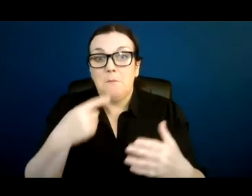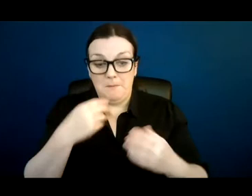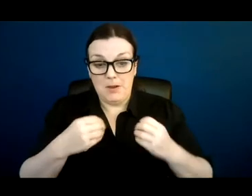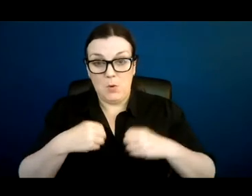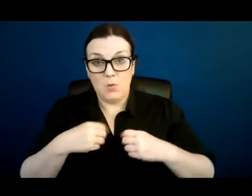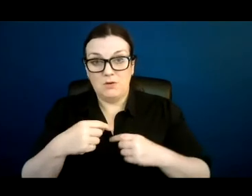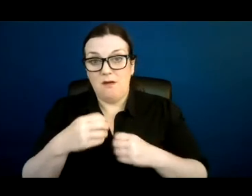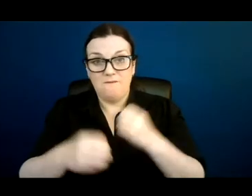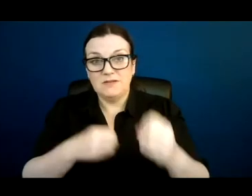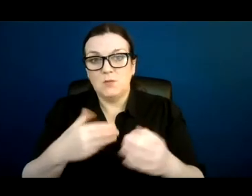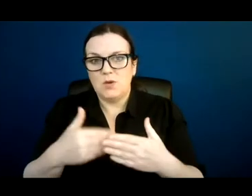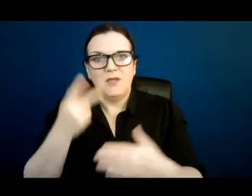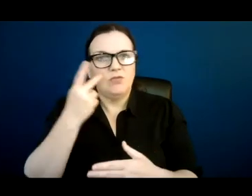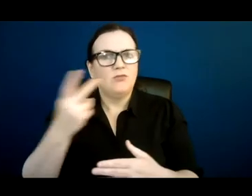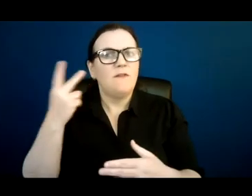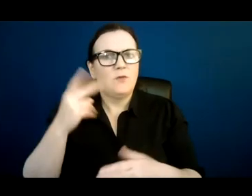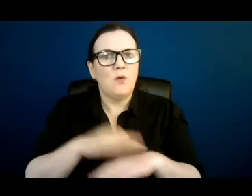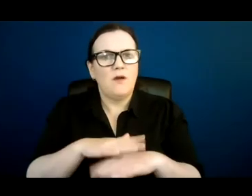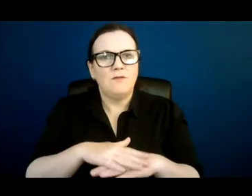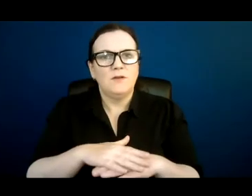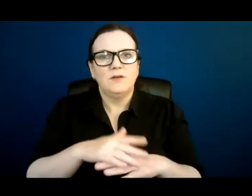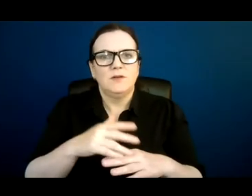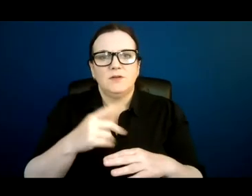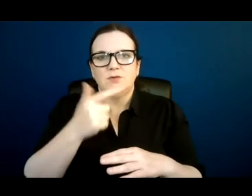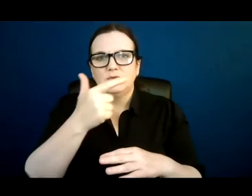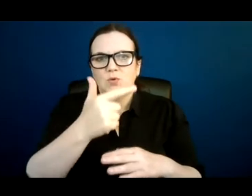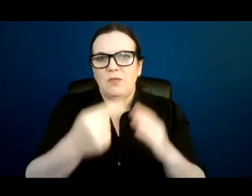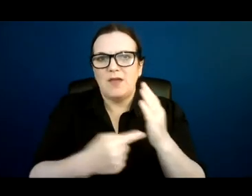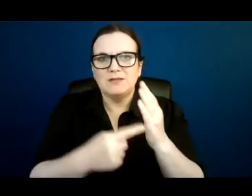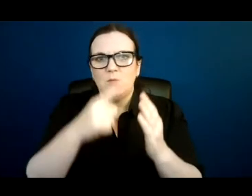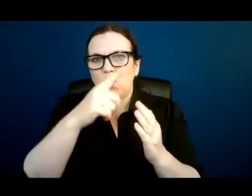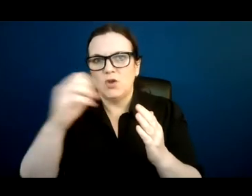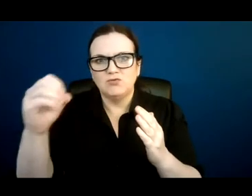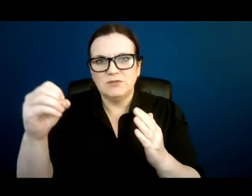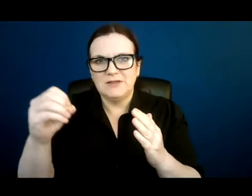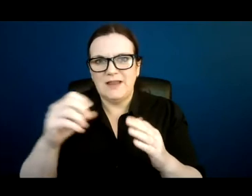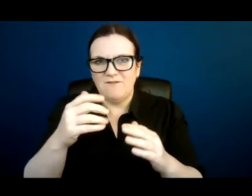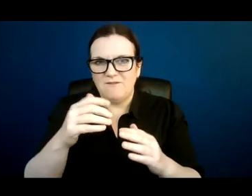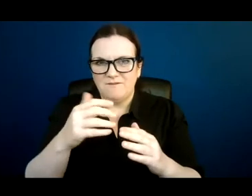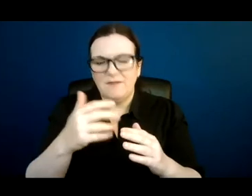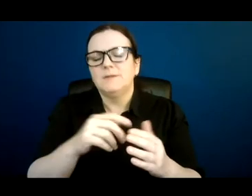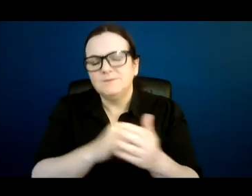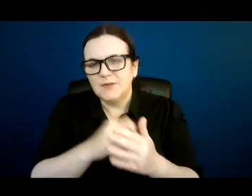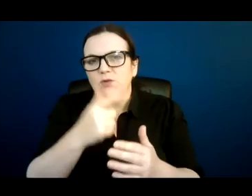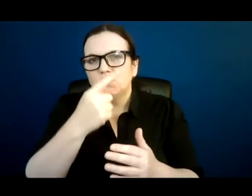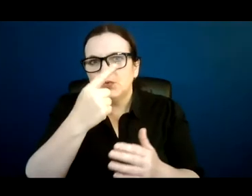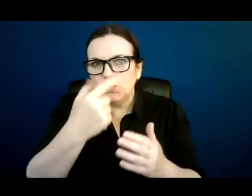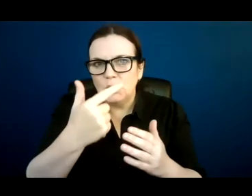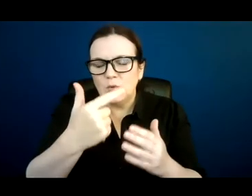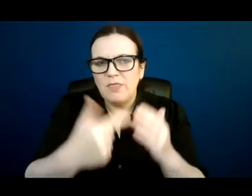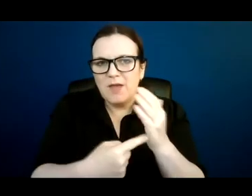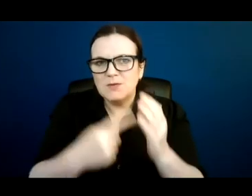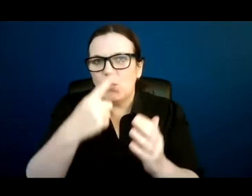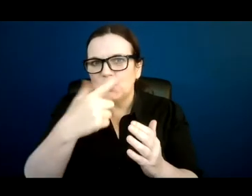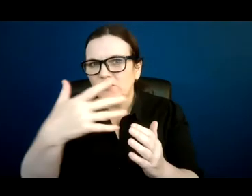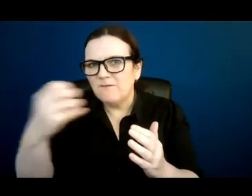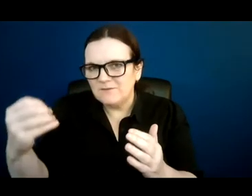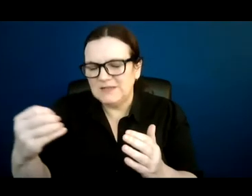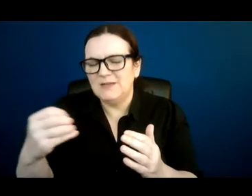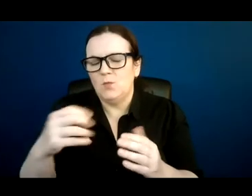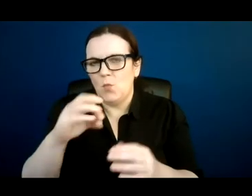the review of 2,150 wards of court, the listing of those reviews in court over a three year period,